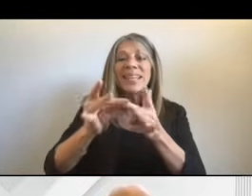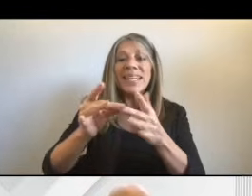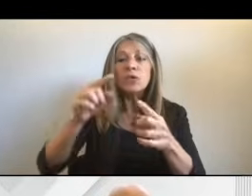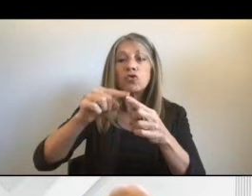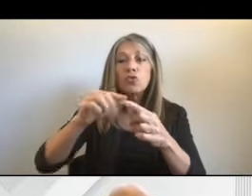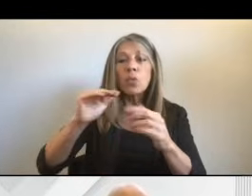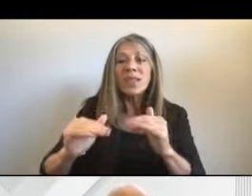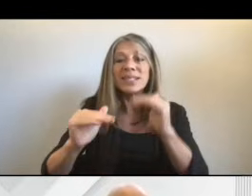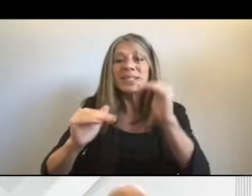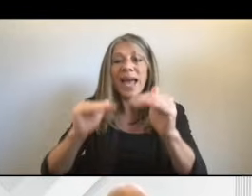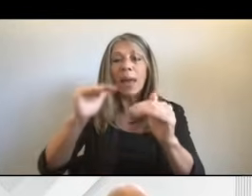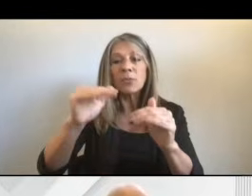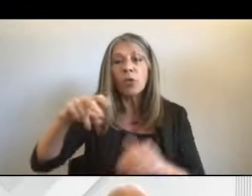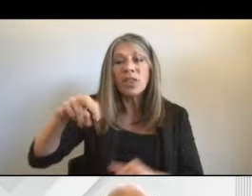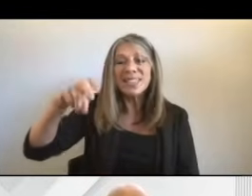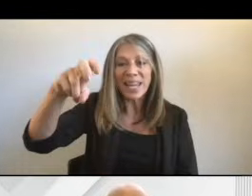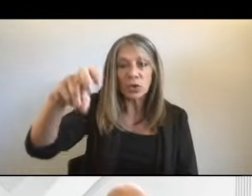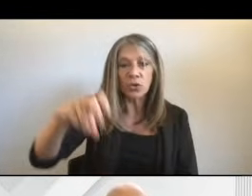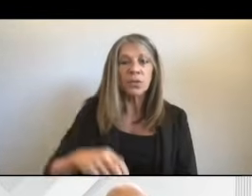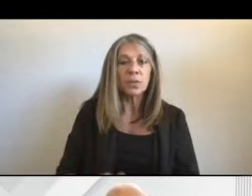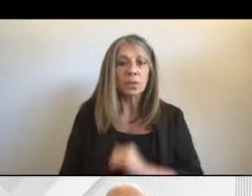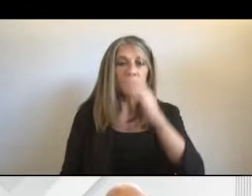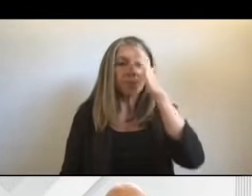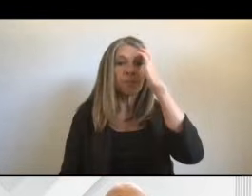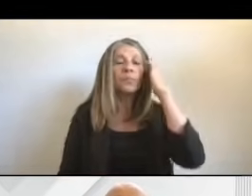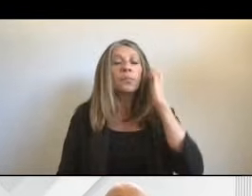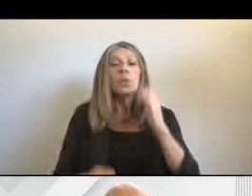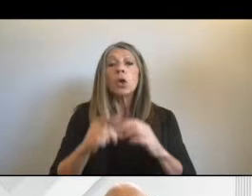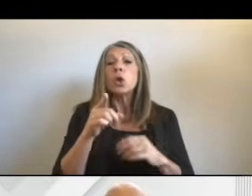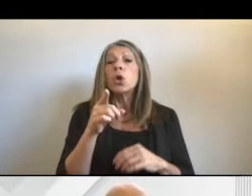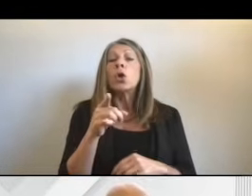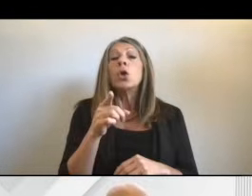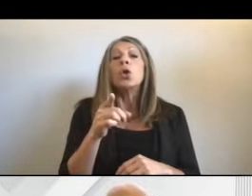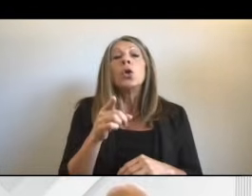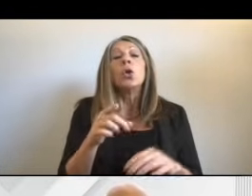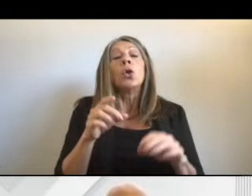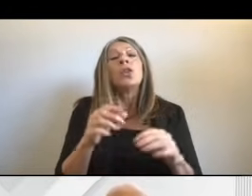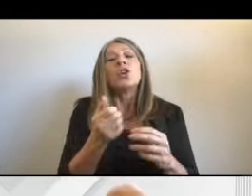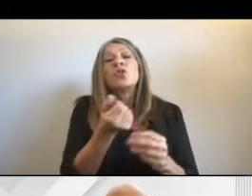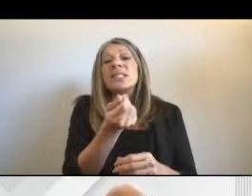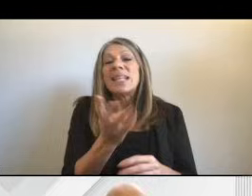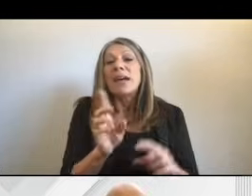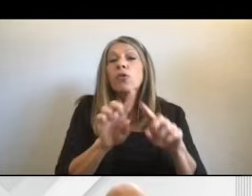for the stairway. There are several different options for edge